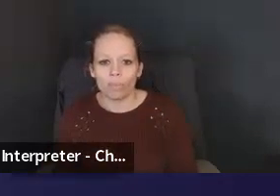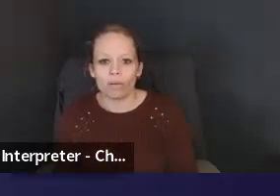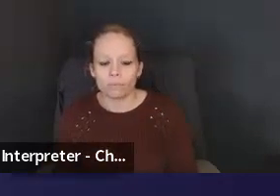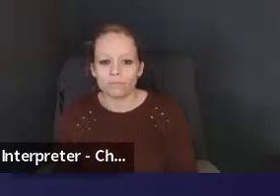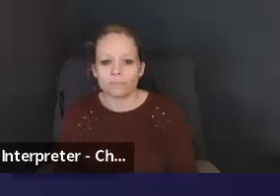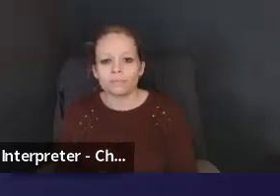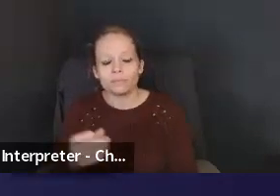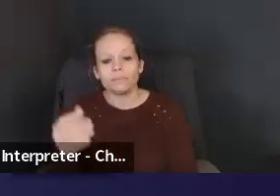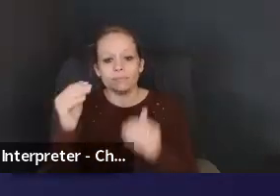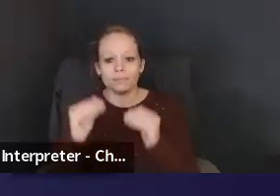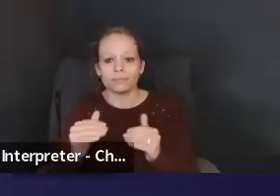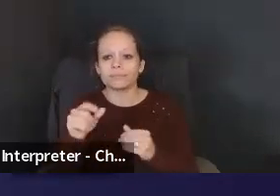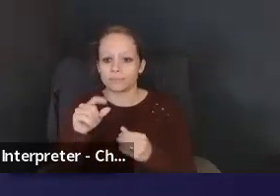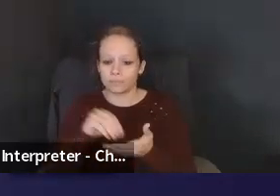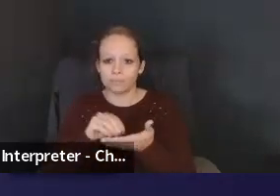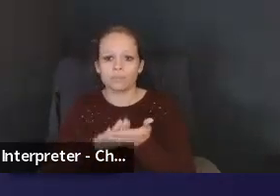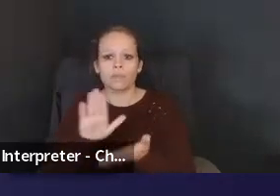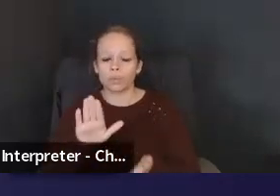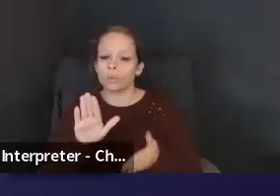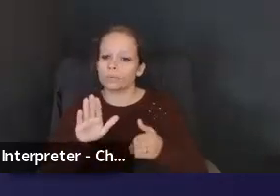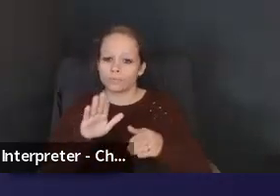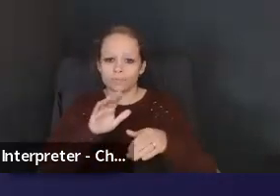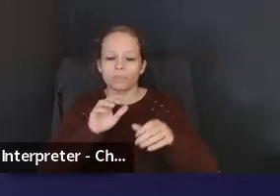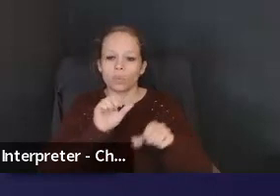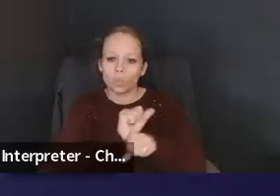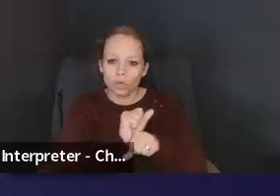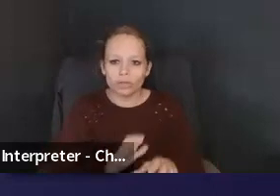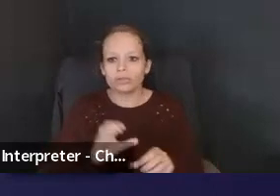Then, you're going to put your personnel, your staff or your consultants, who are going to be